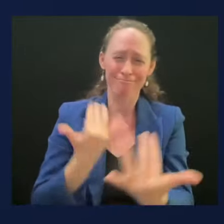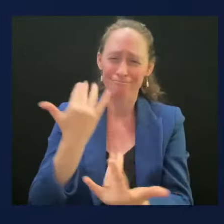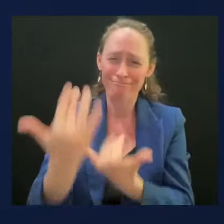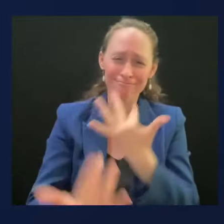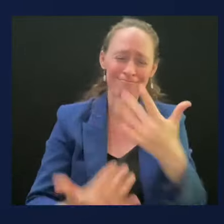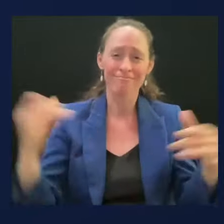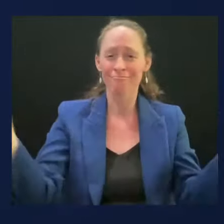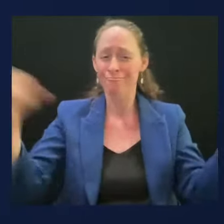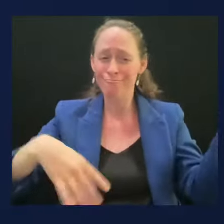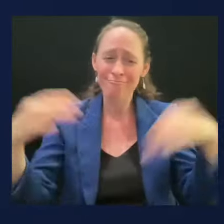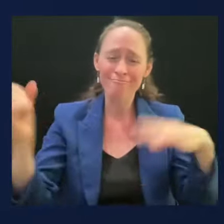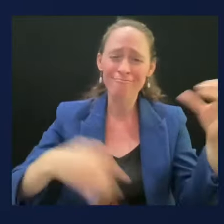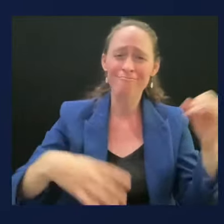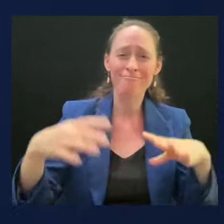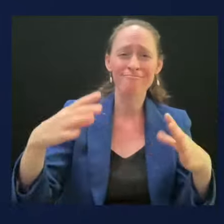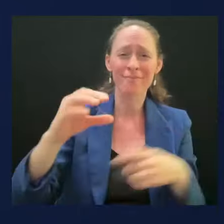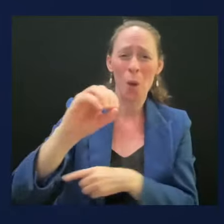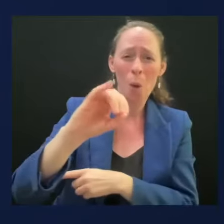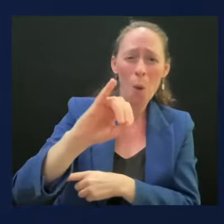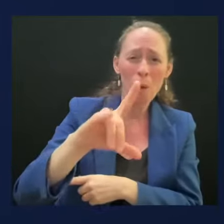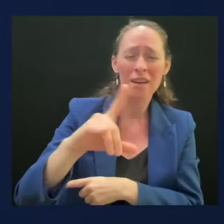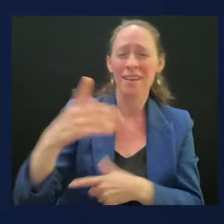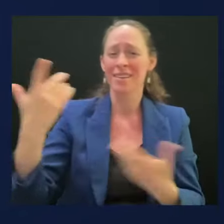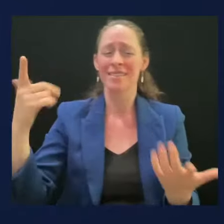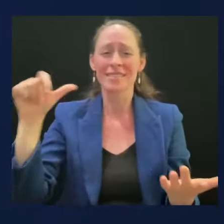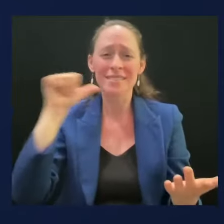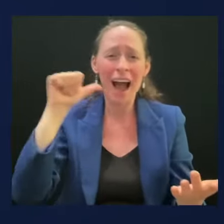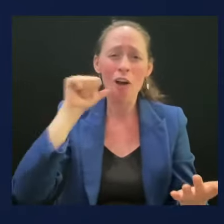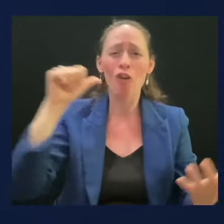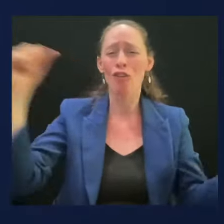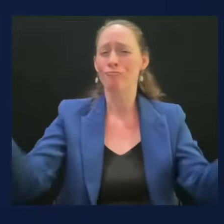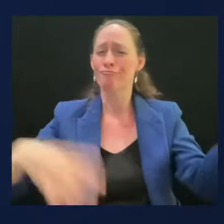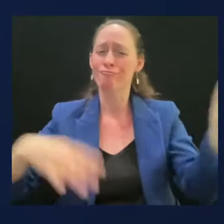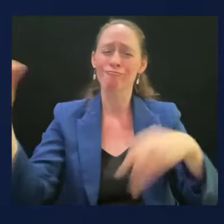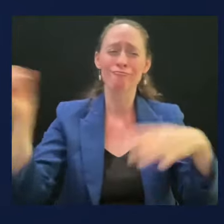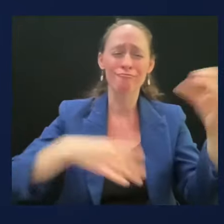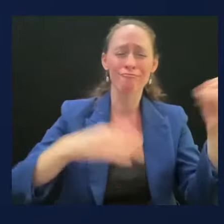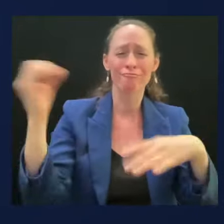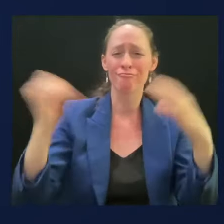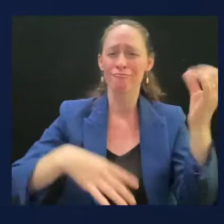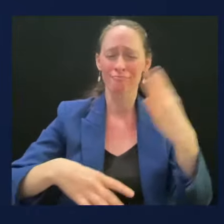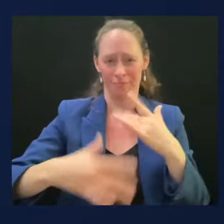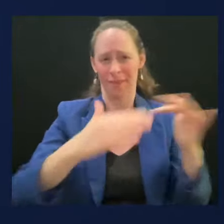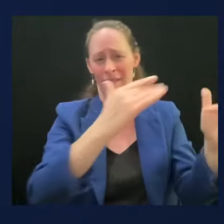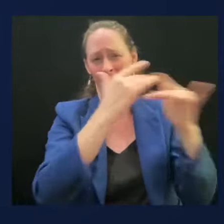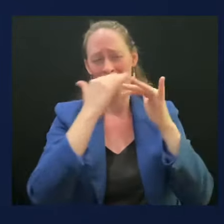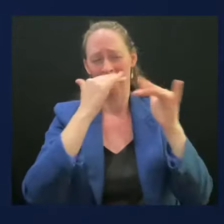Too many of our nation's warriors that have selflessly served only to return home and suffer